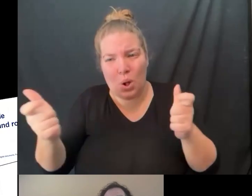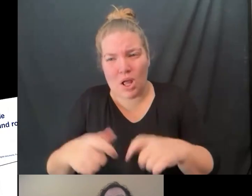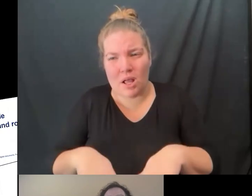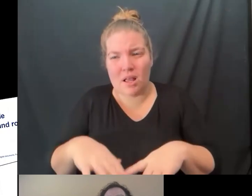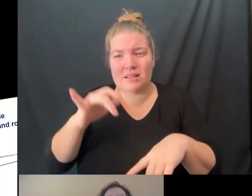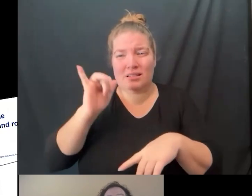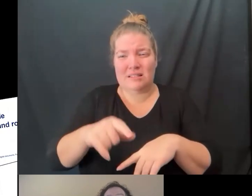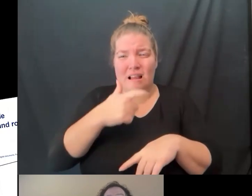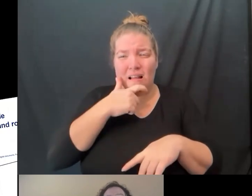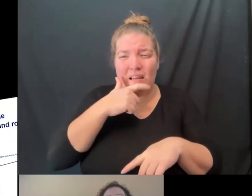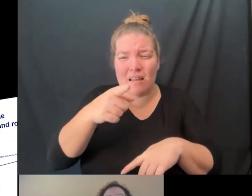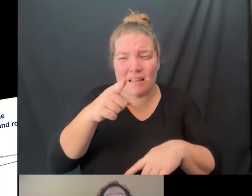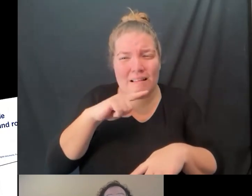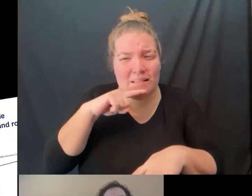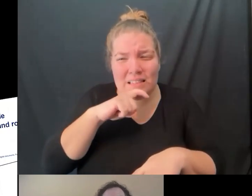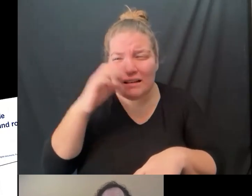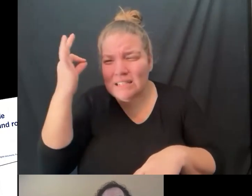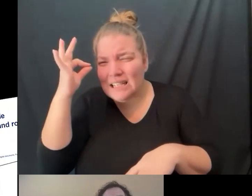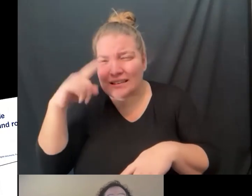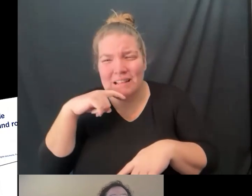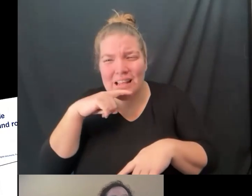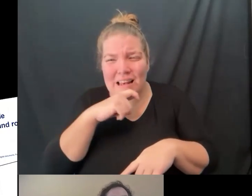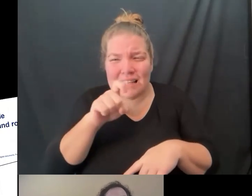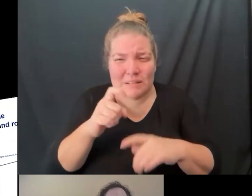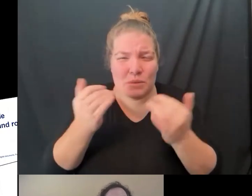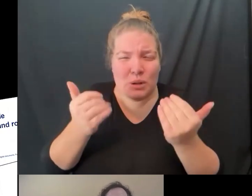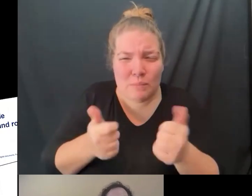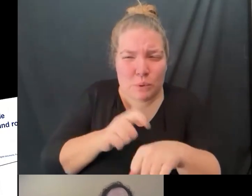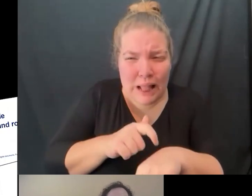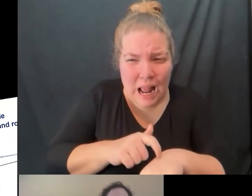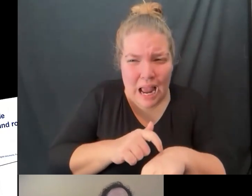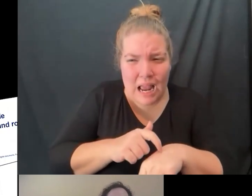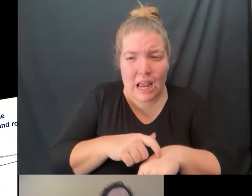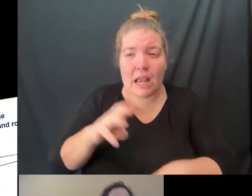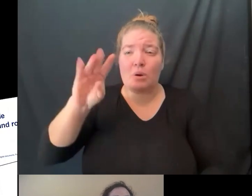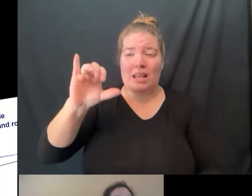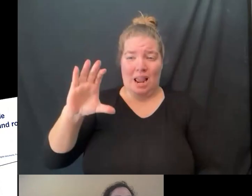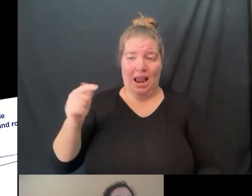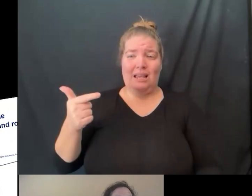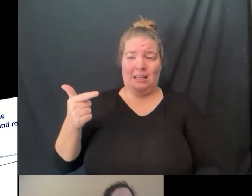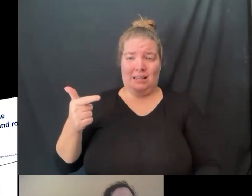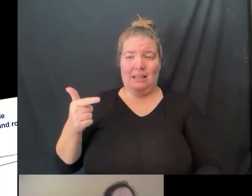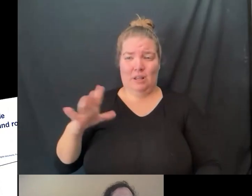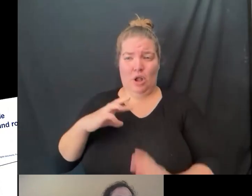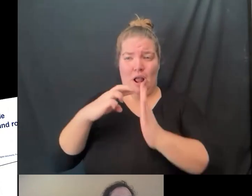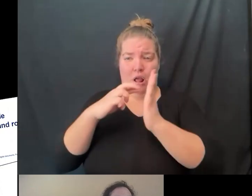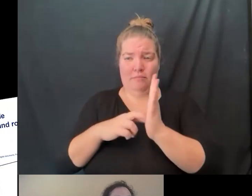is not the language that they grew up with need more time. And so WCAG has a variety of ways,